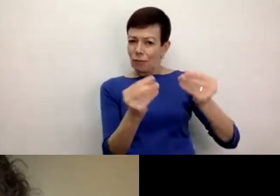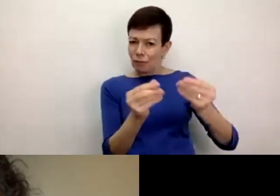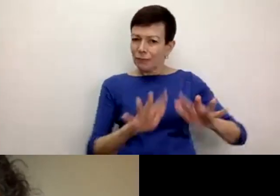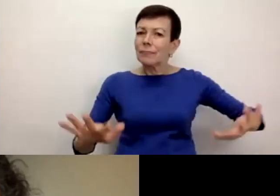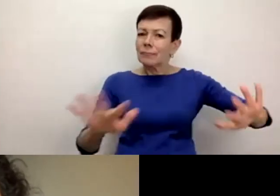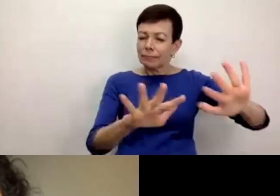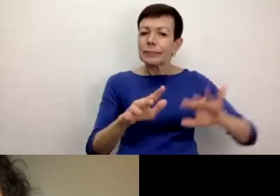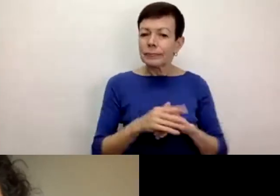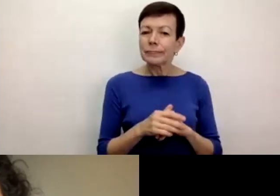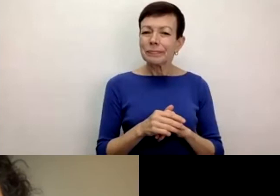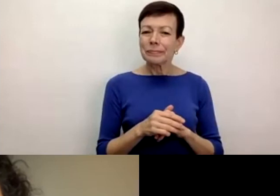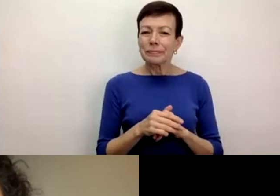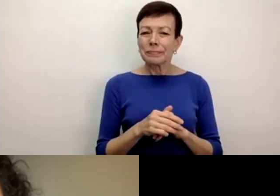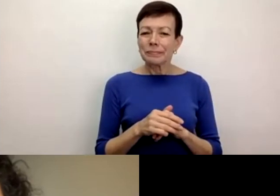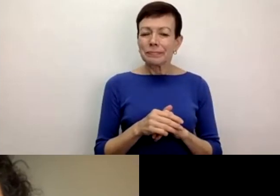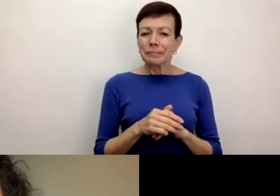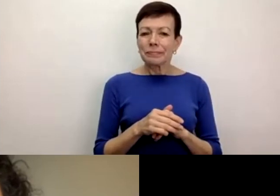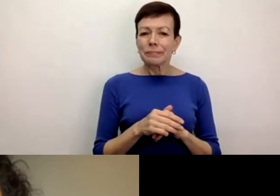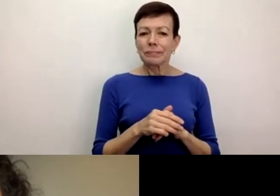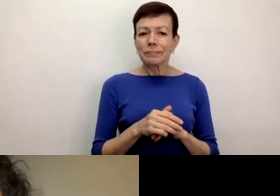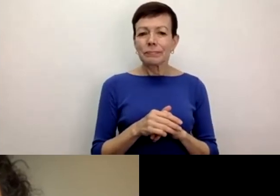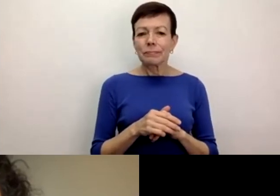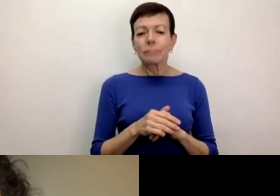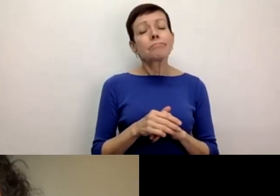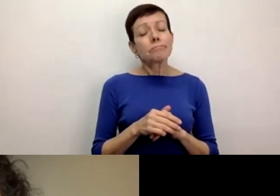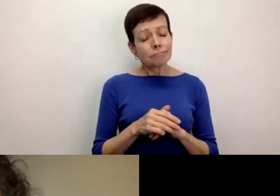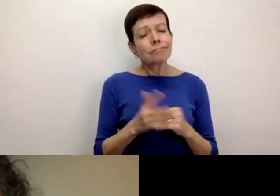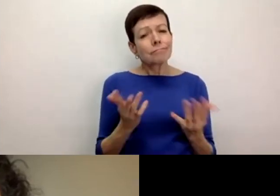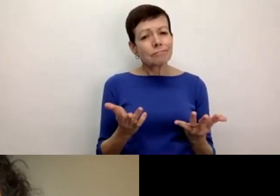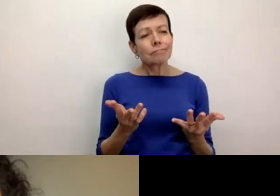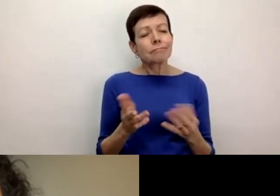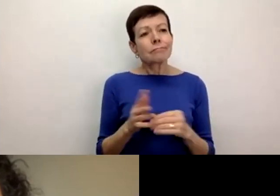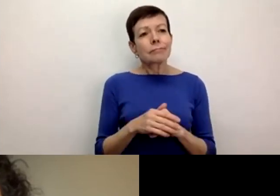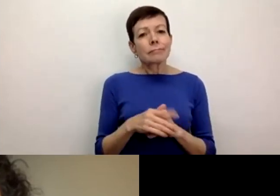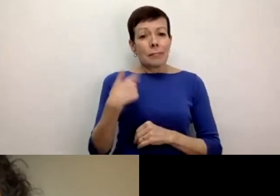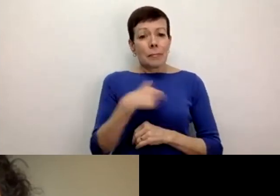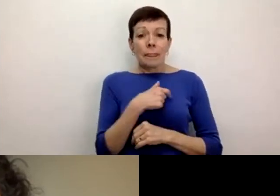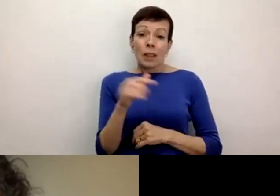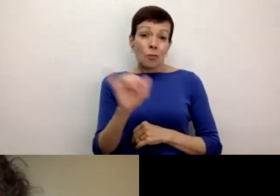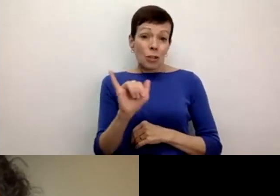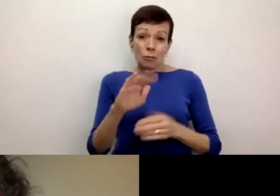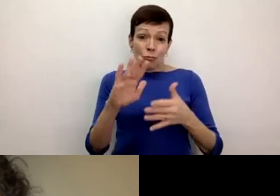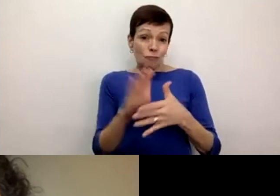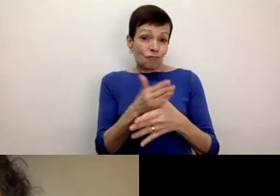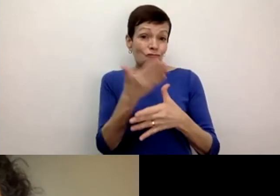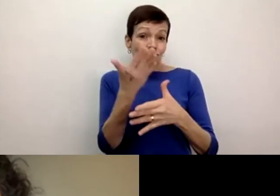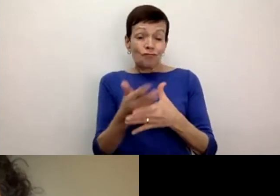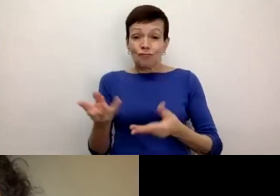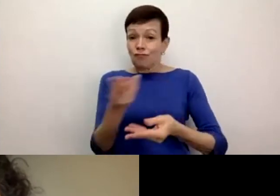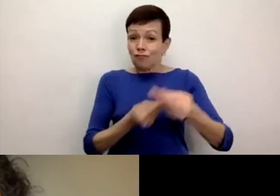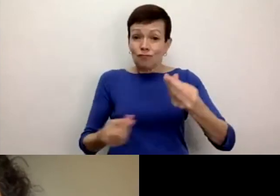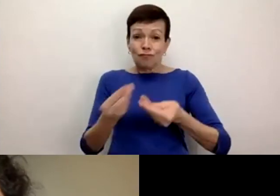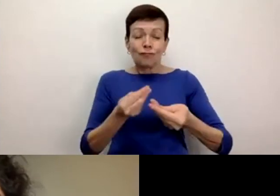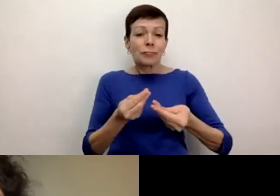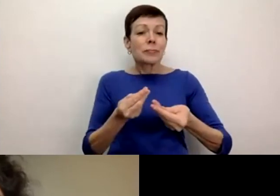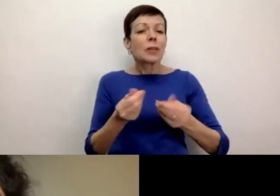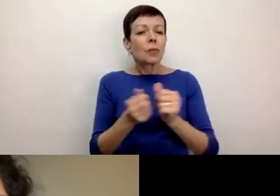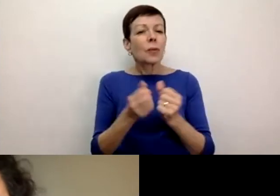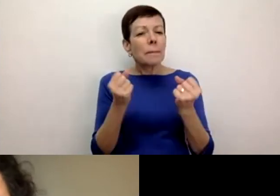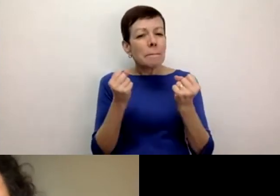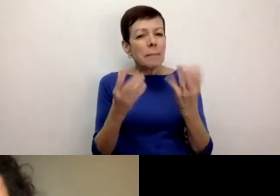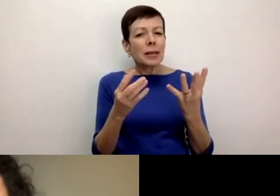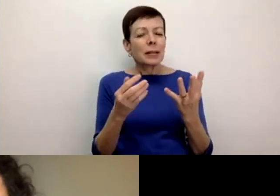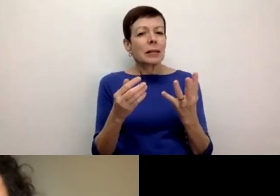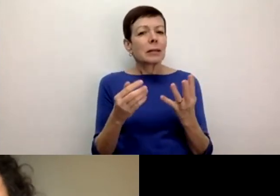And we also share this land with many, many First Nations and Métis people.